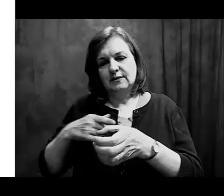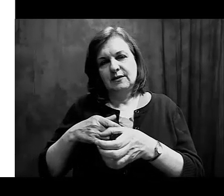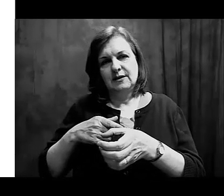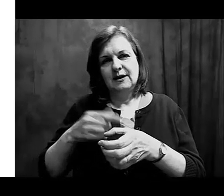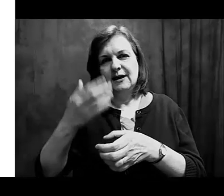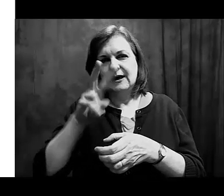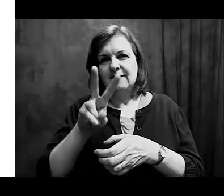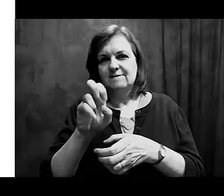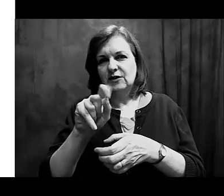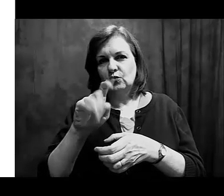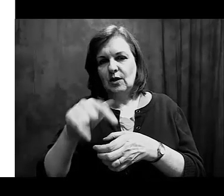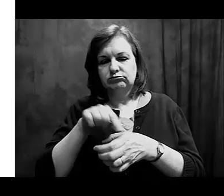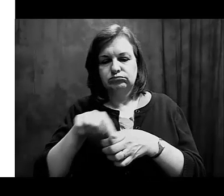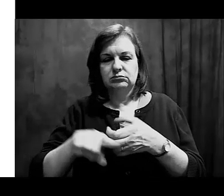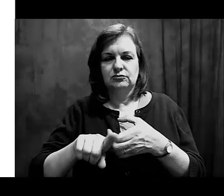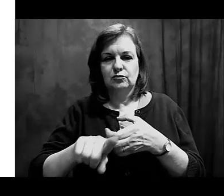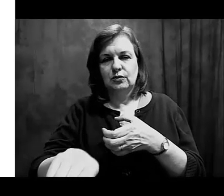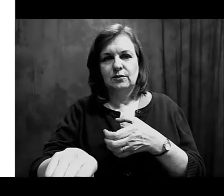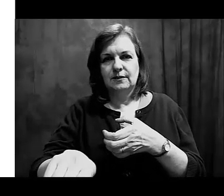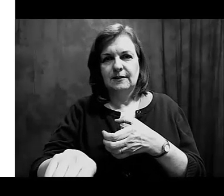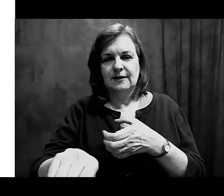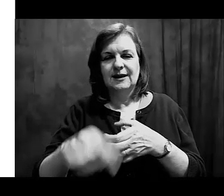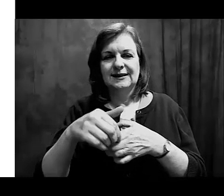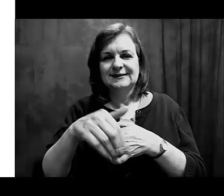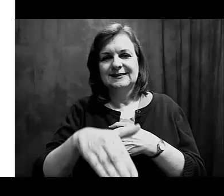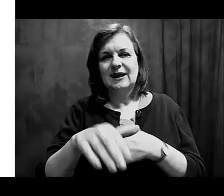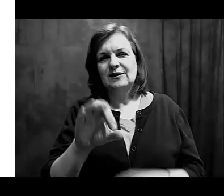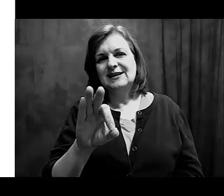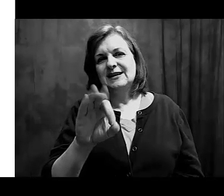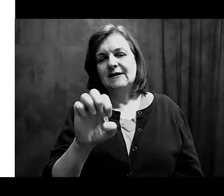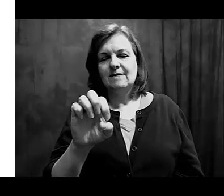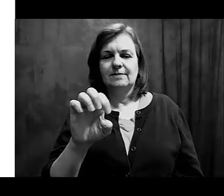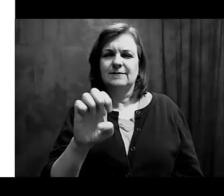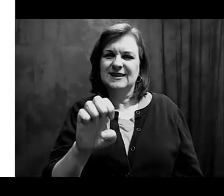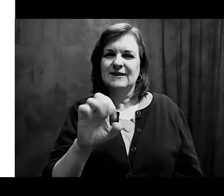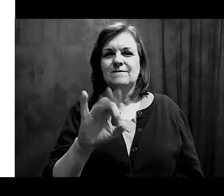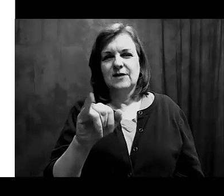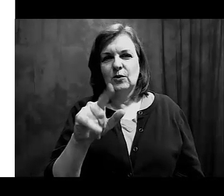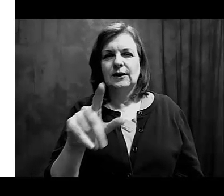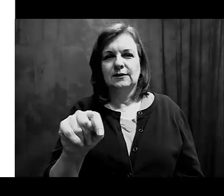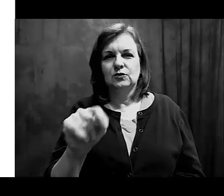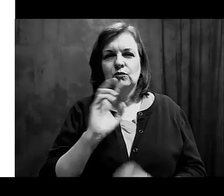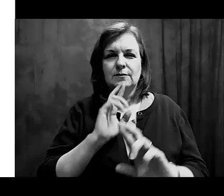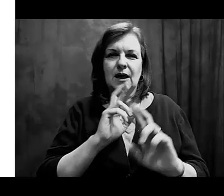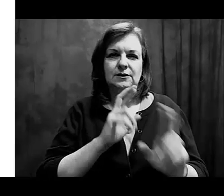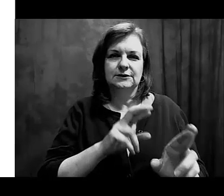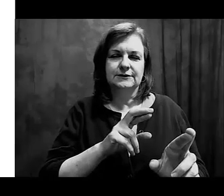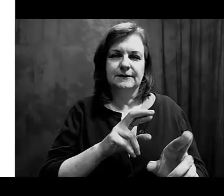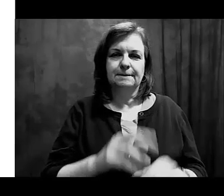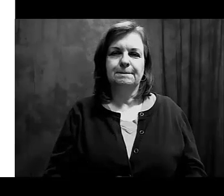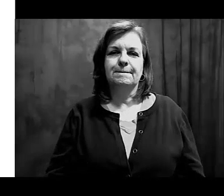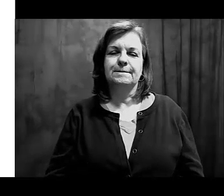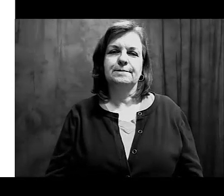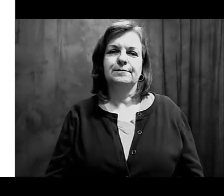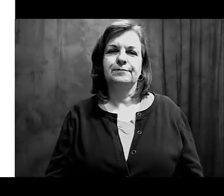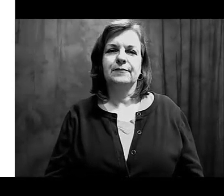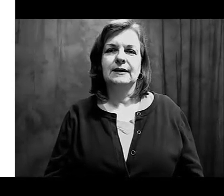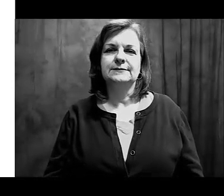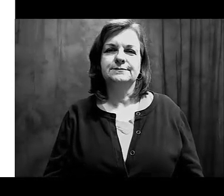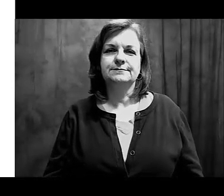and the ventral side is gonna send out motor responses or efferent responses